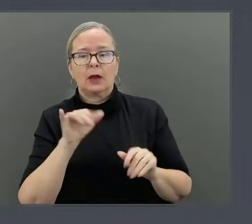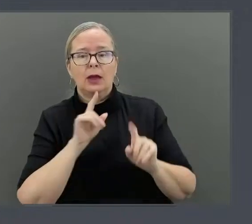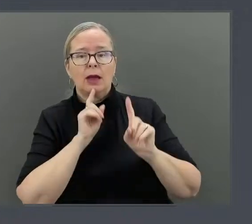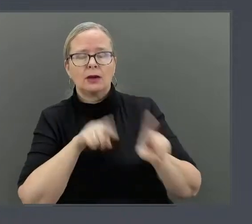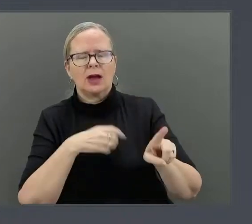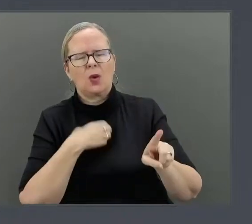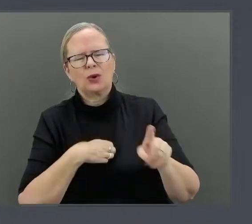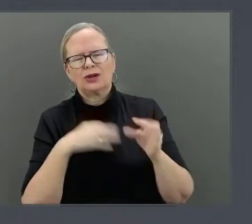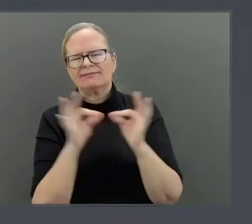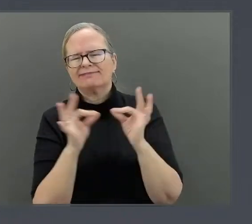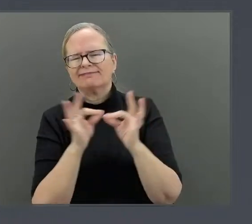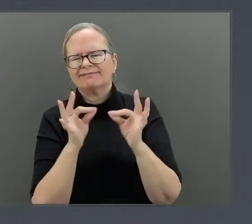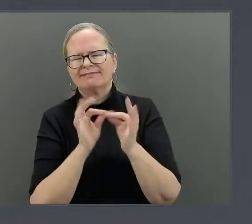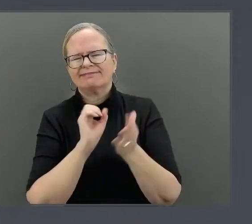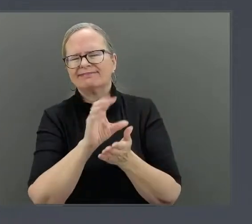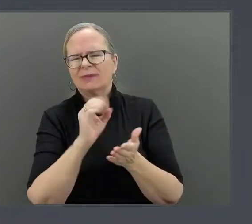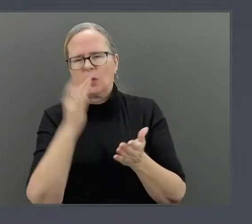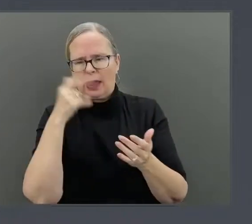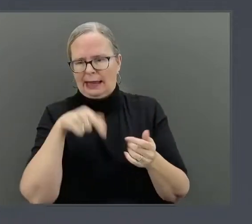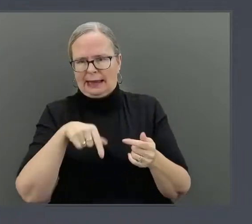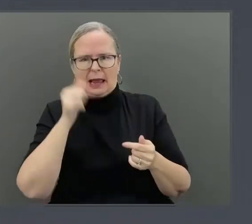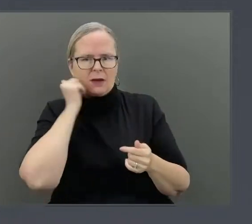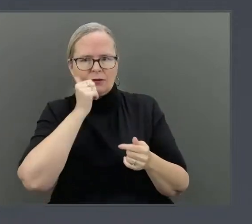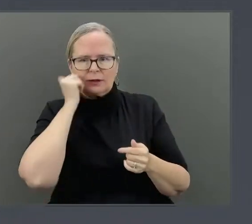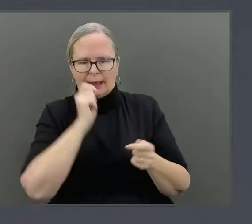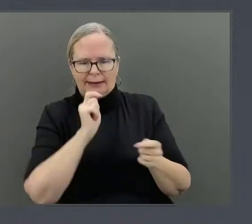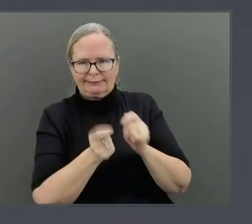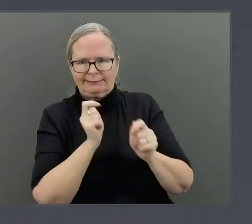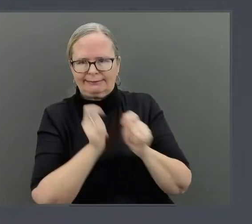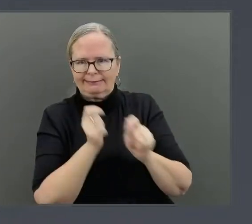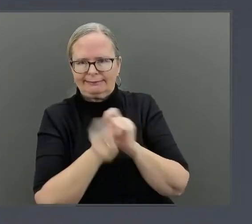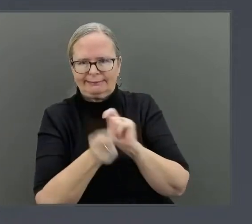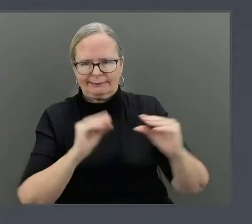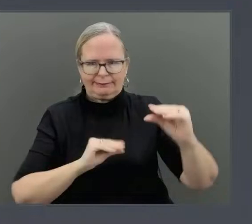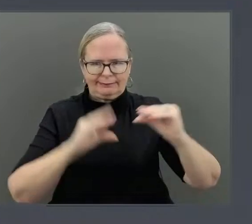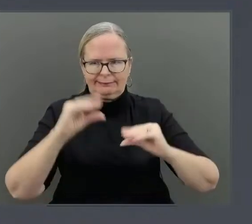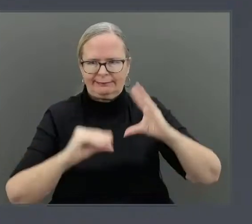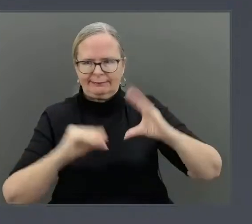are so many moving parts to this so to provide an estimate at this stage is difficult to do but